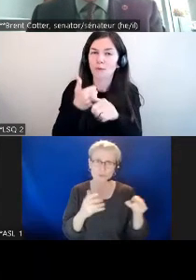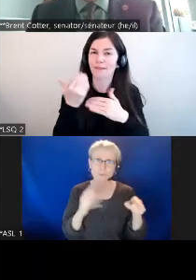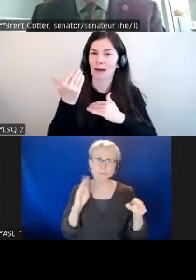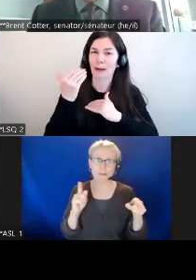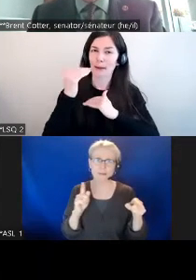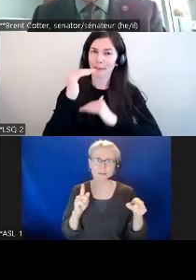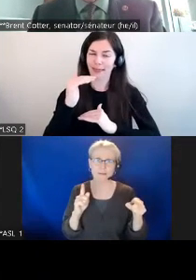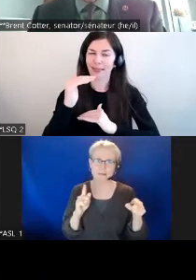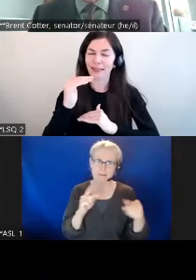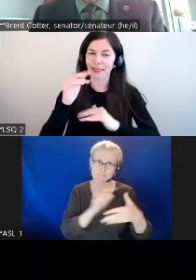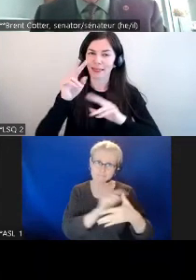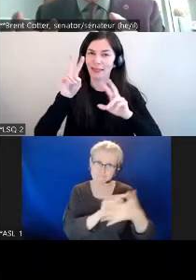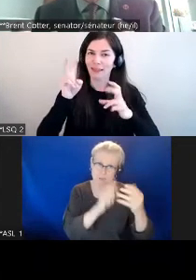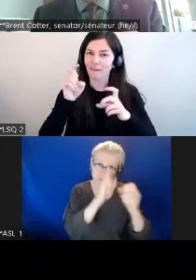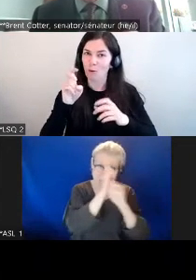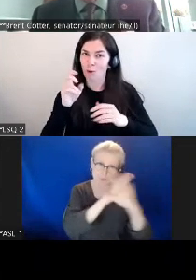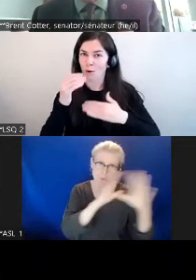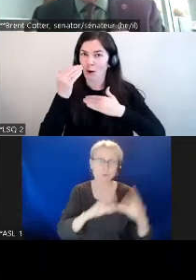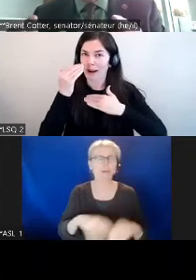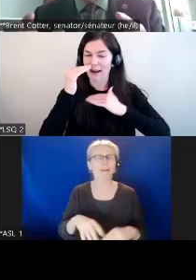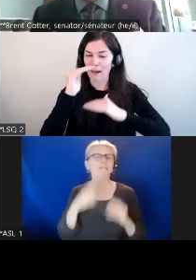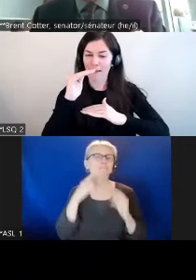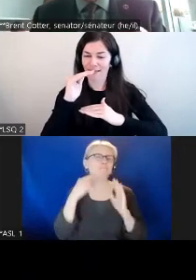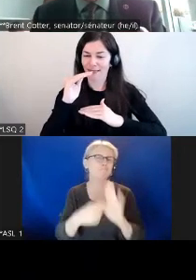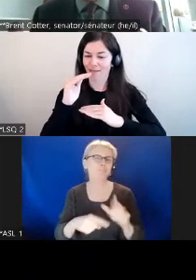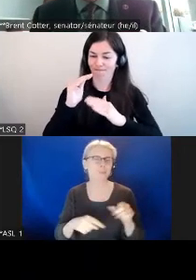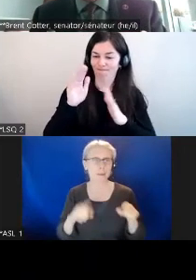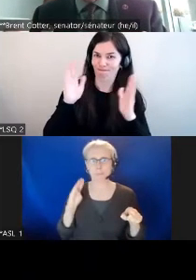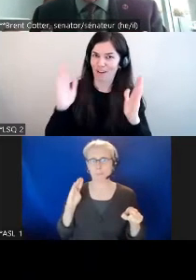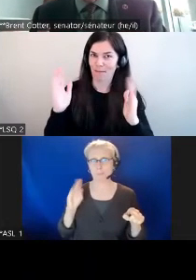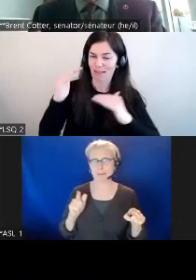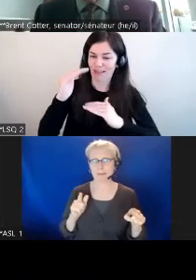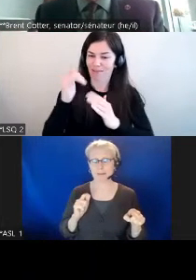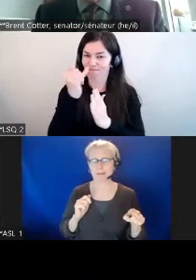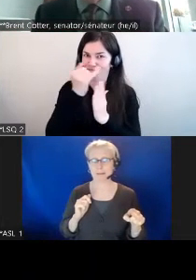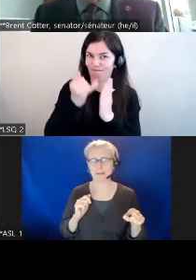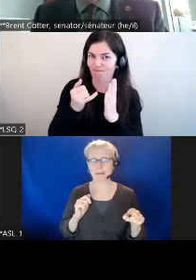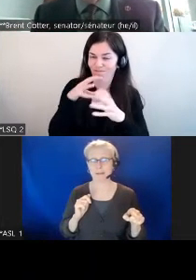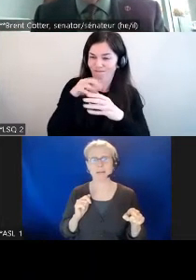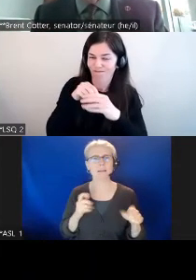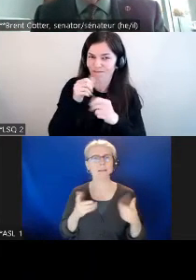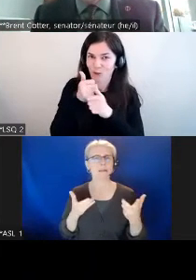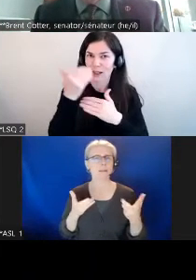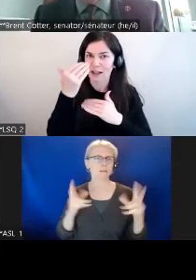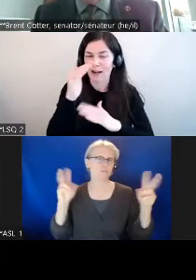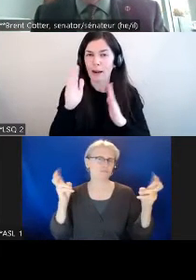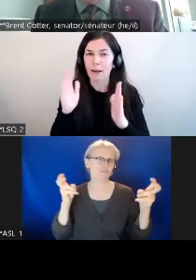COULD THINK ABOUT IT LIKE THIS. IF THE BILL IS A PIECE OF PROPERTY THAT YOU ACQUIRED,